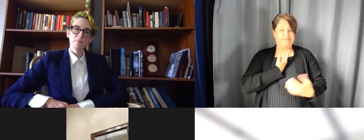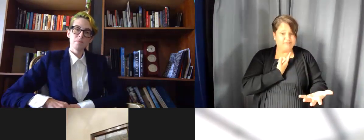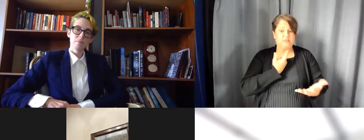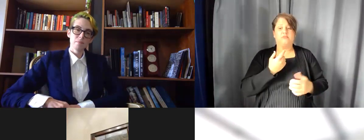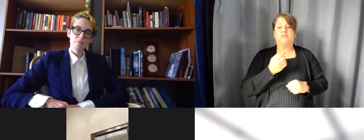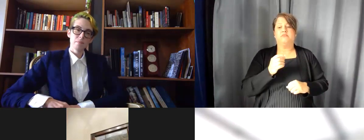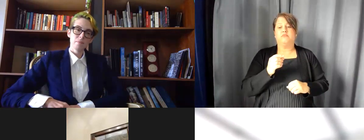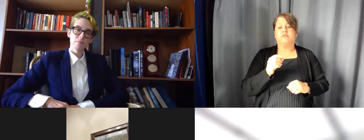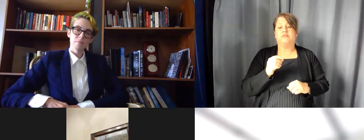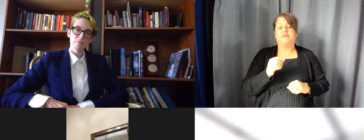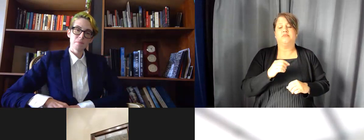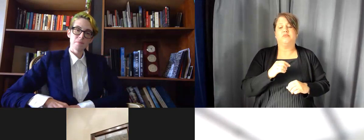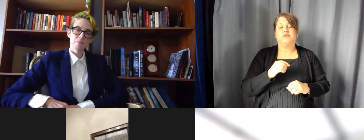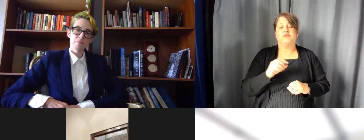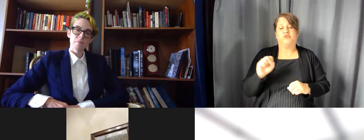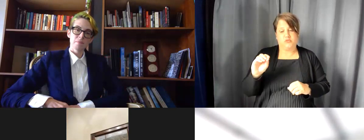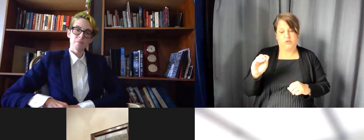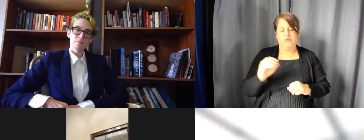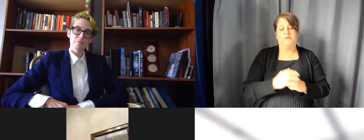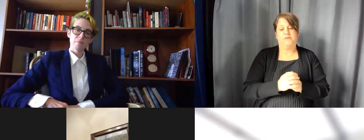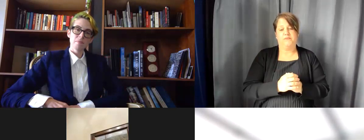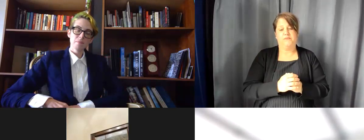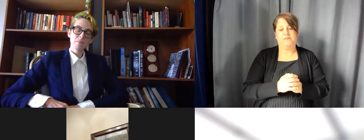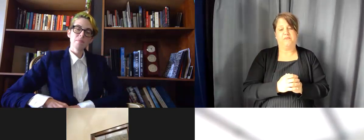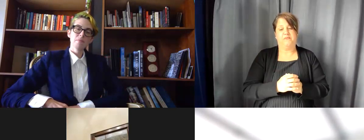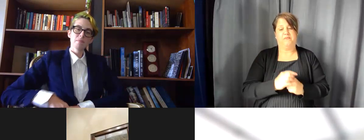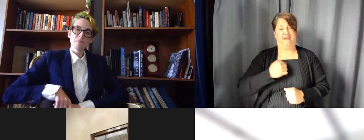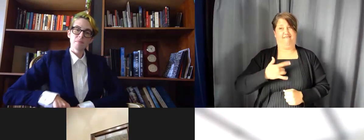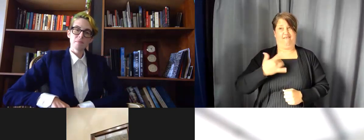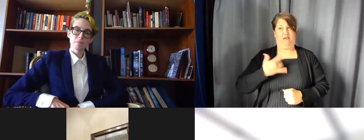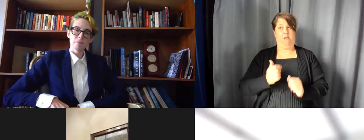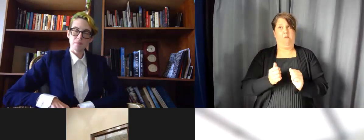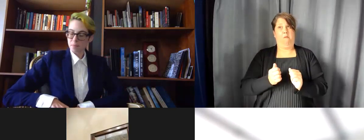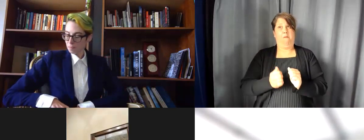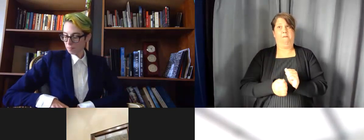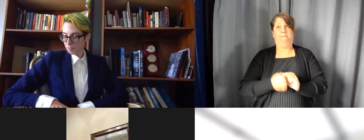Jordan Radford: I Jordan Radford: I feel most disabled when